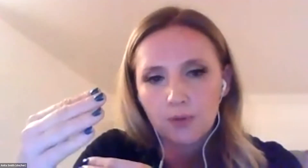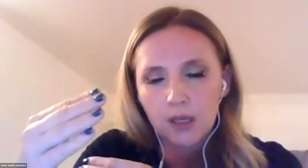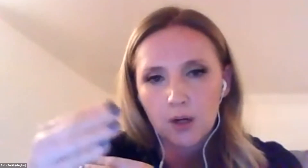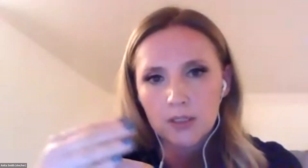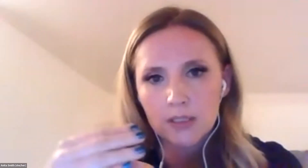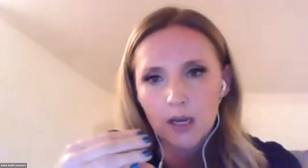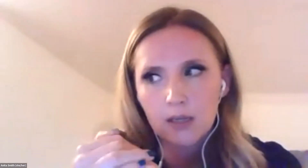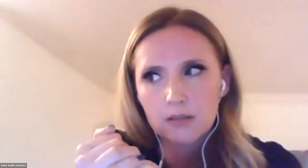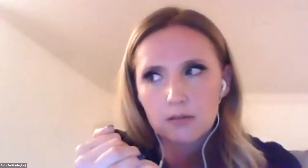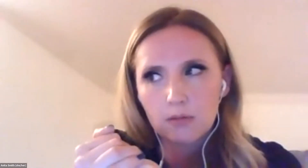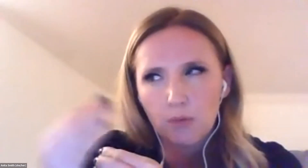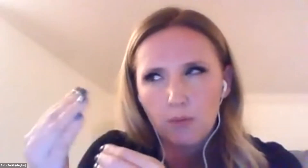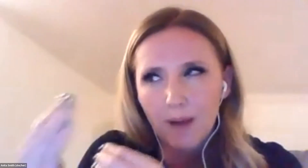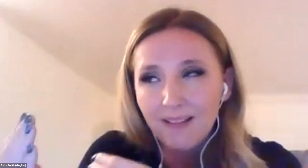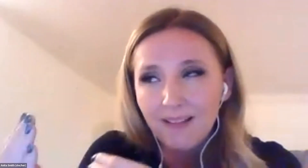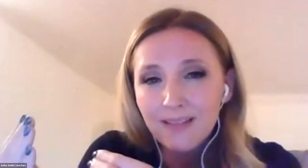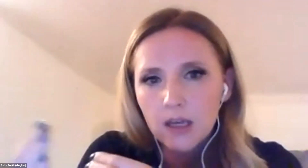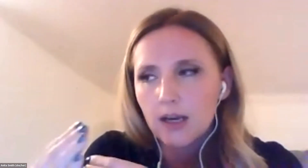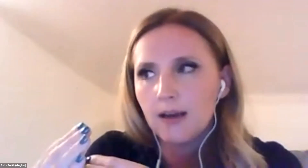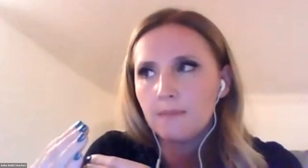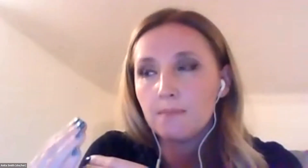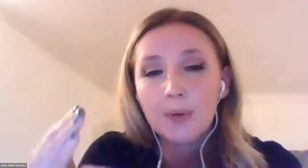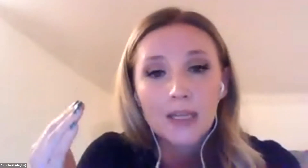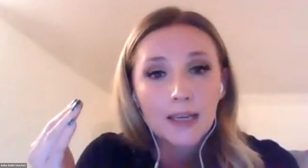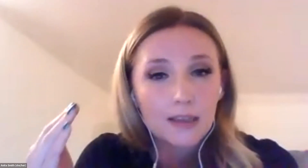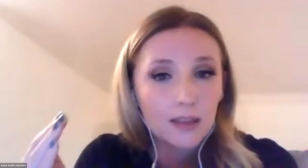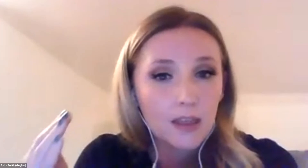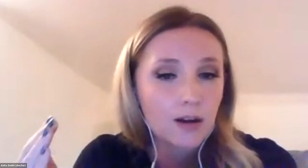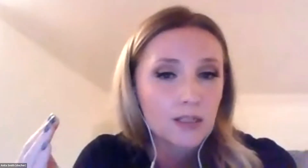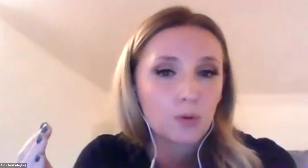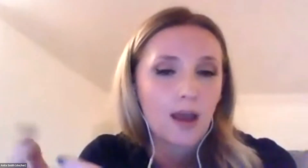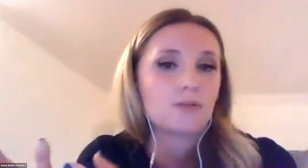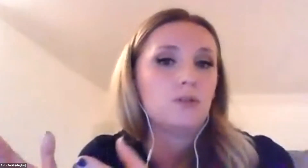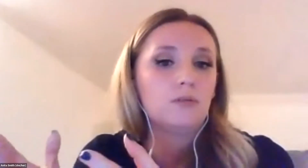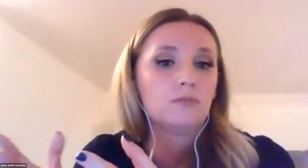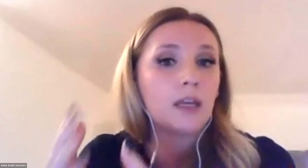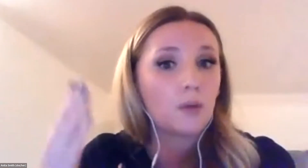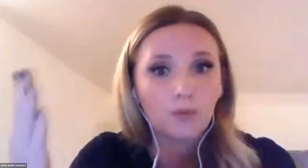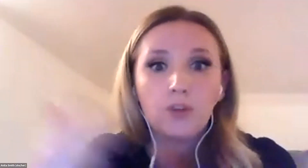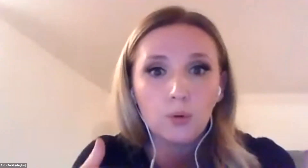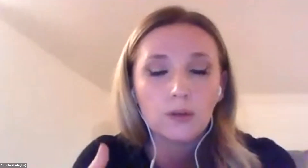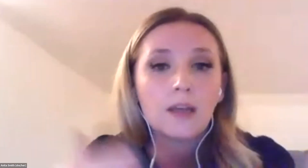for the artist as well. But the artist will have to review